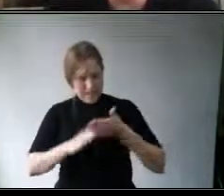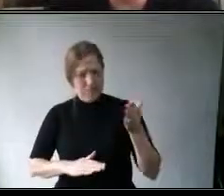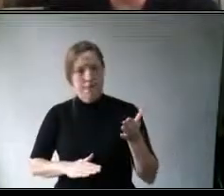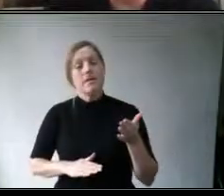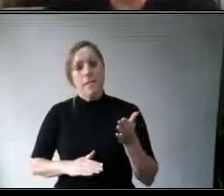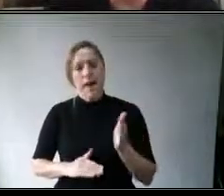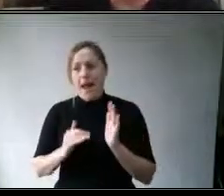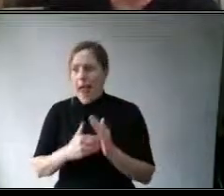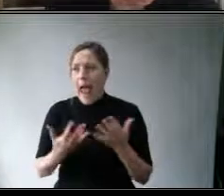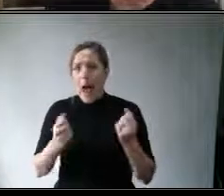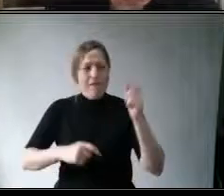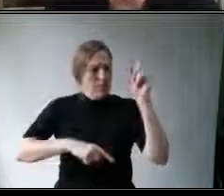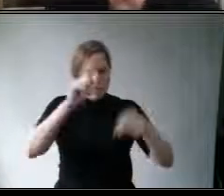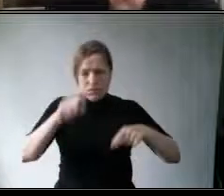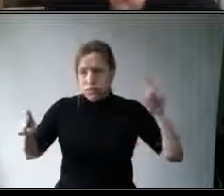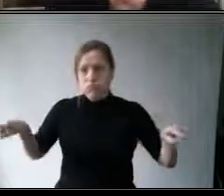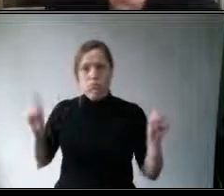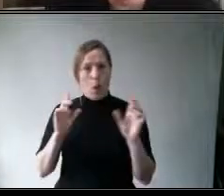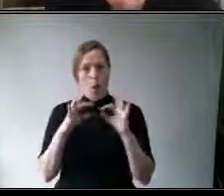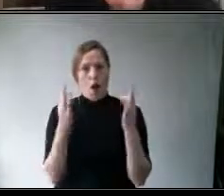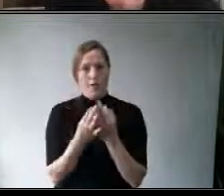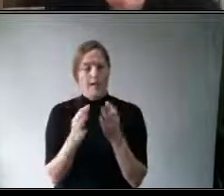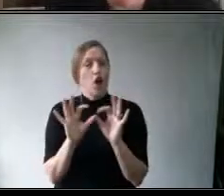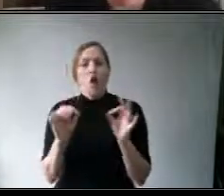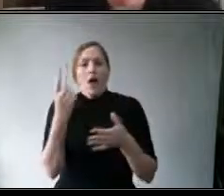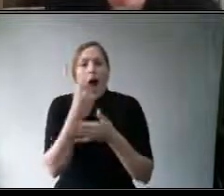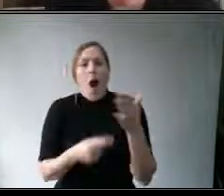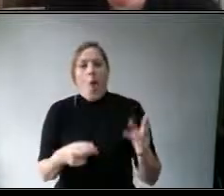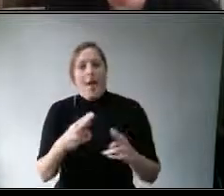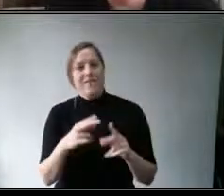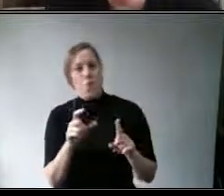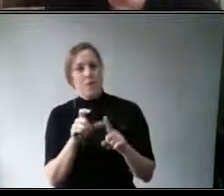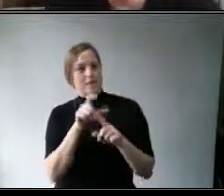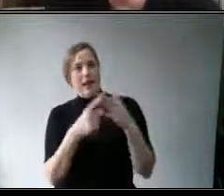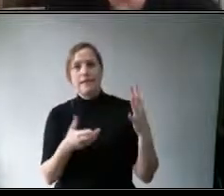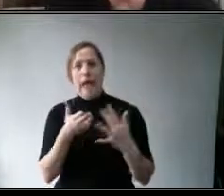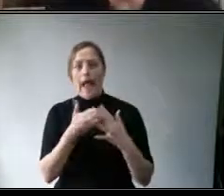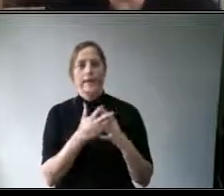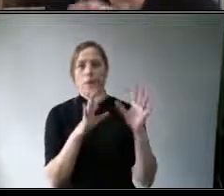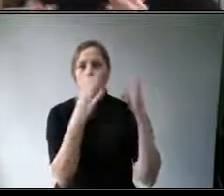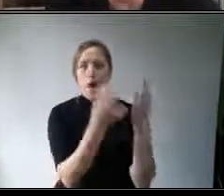and um in the guidelines this time if you haven't had a look already um we've got some